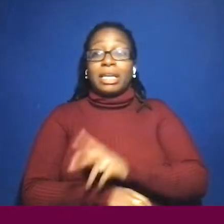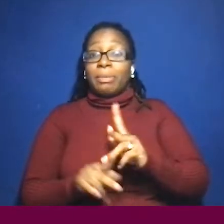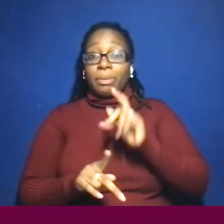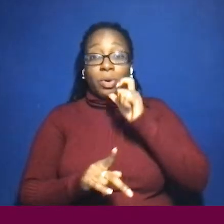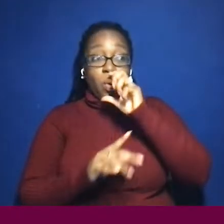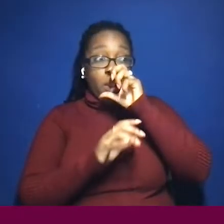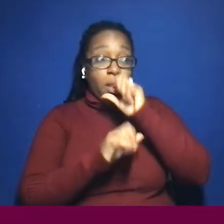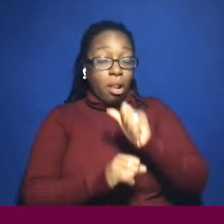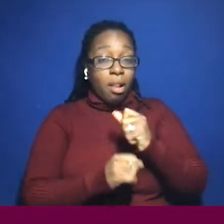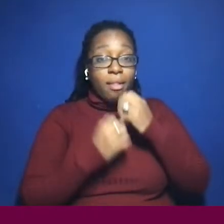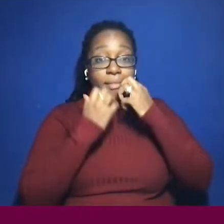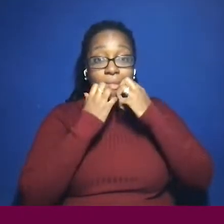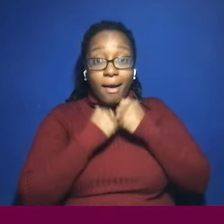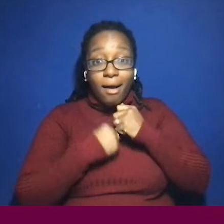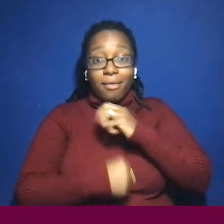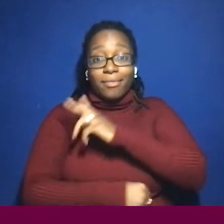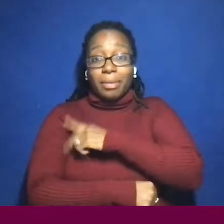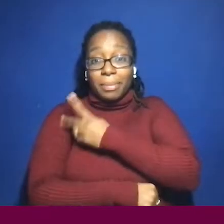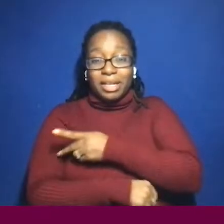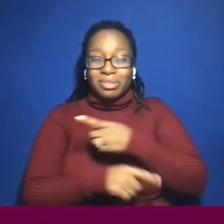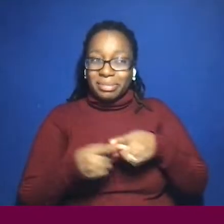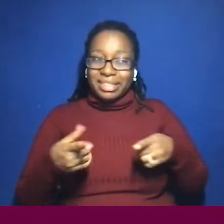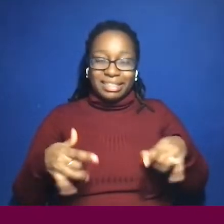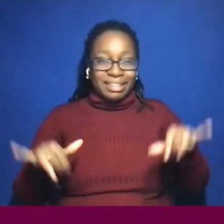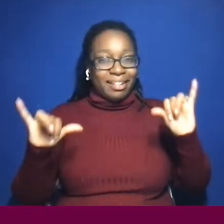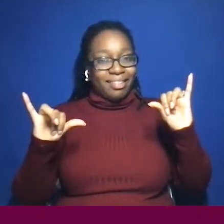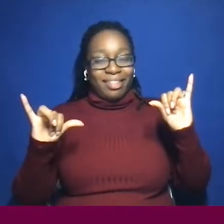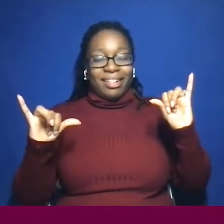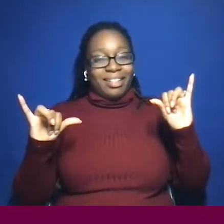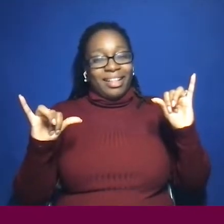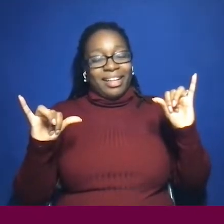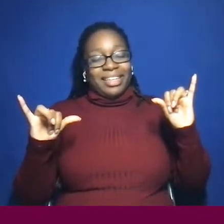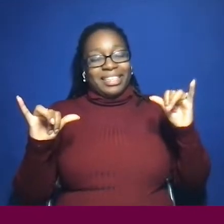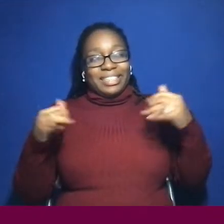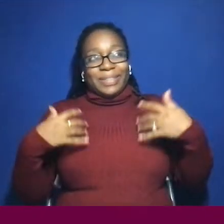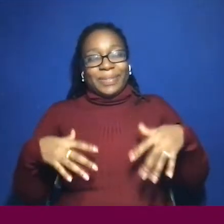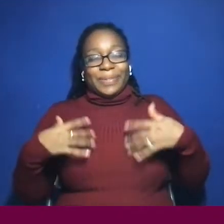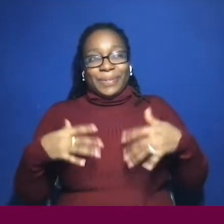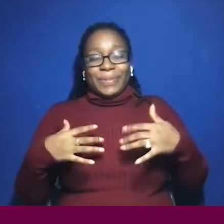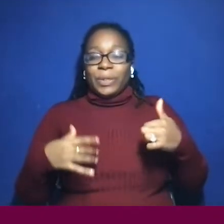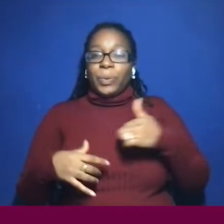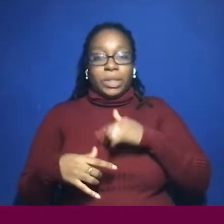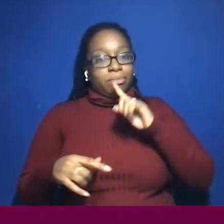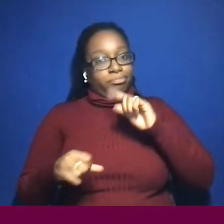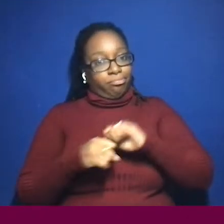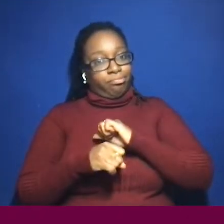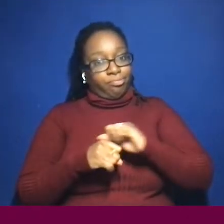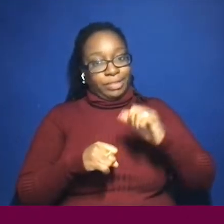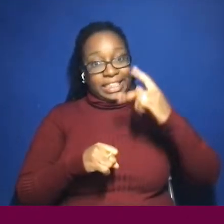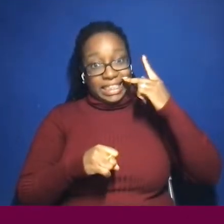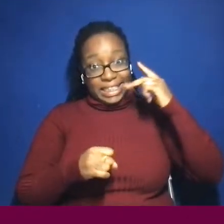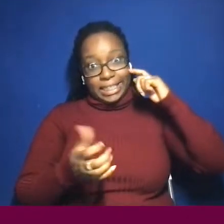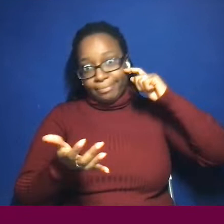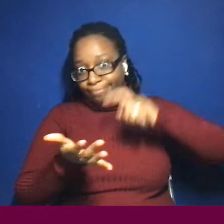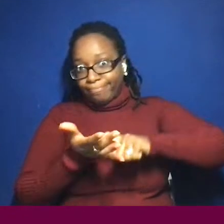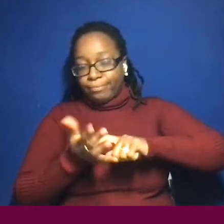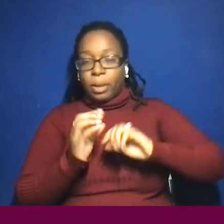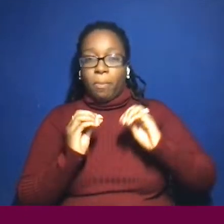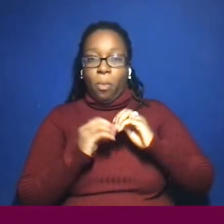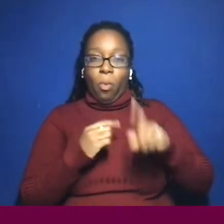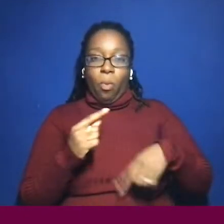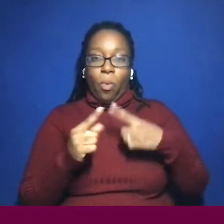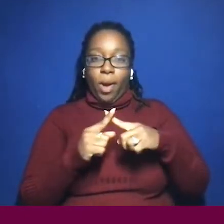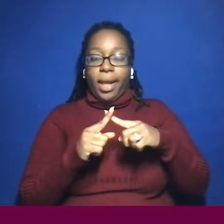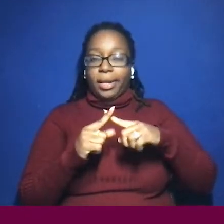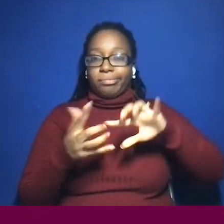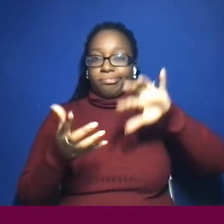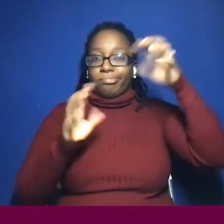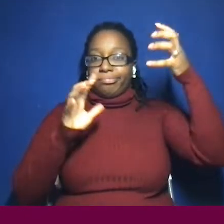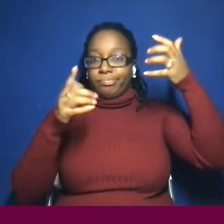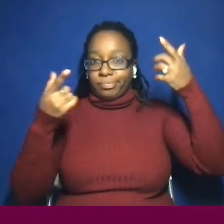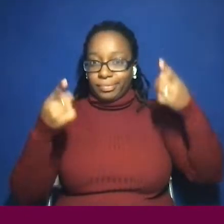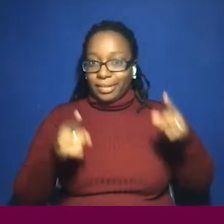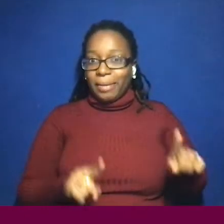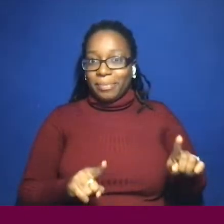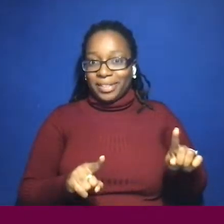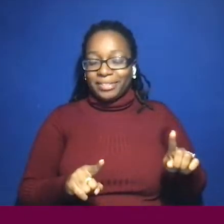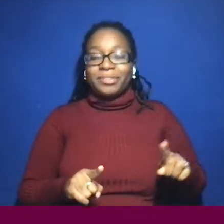but are magnified, in a way, in these crises. So we see them more, and maybe we have a chance to